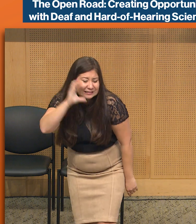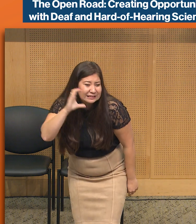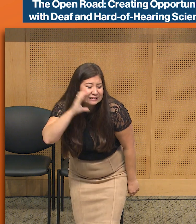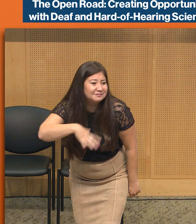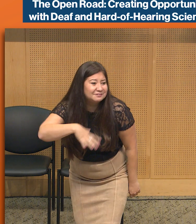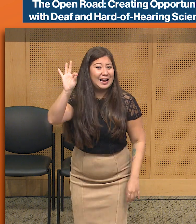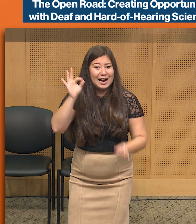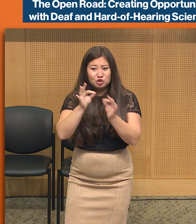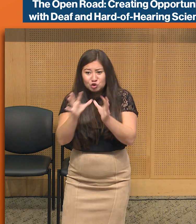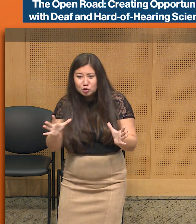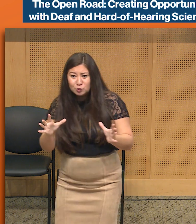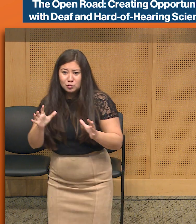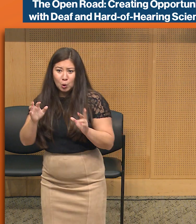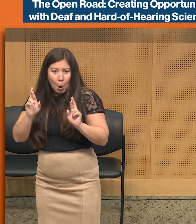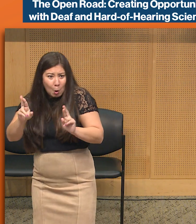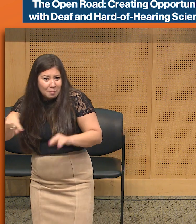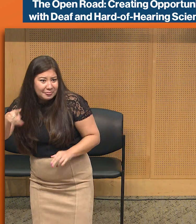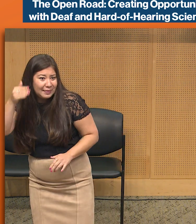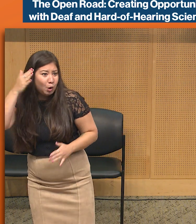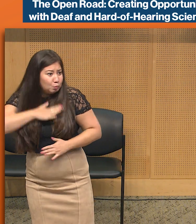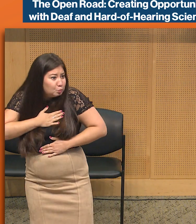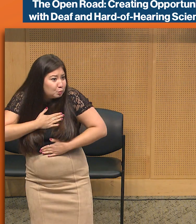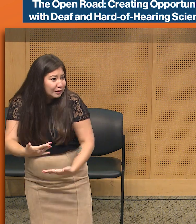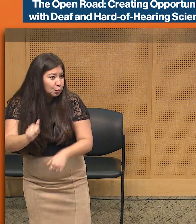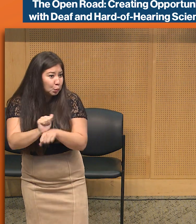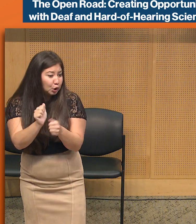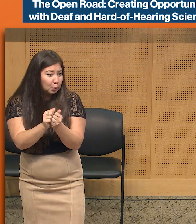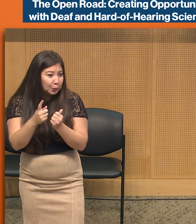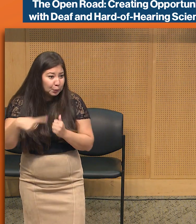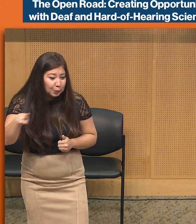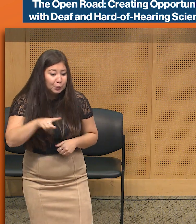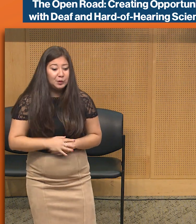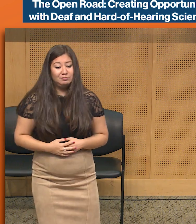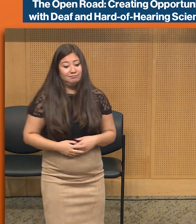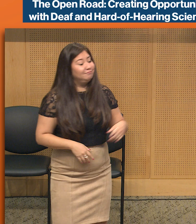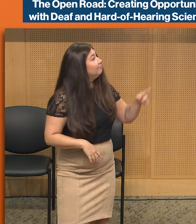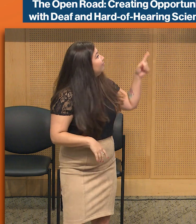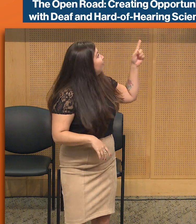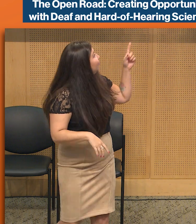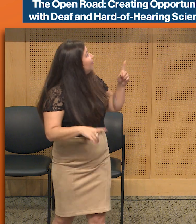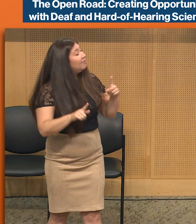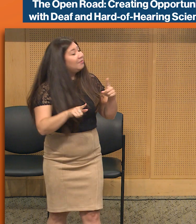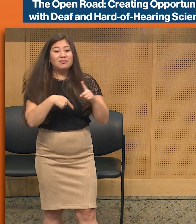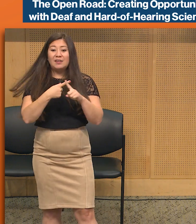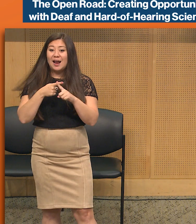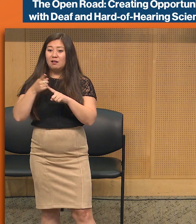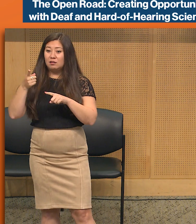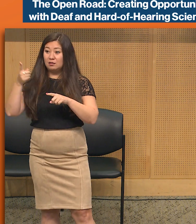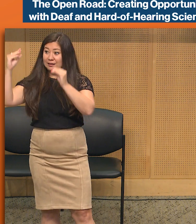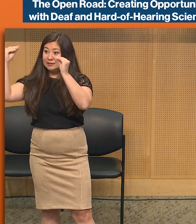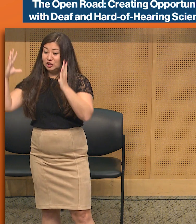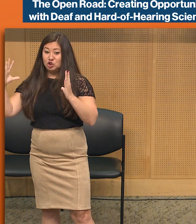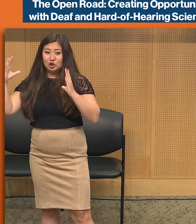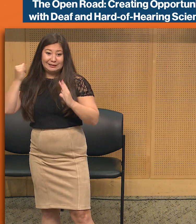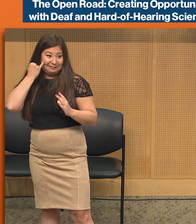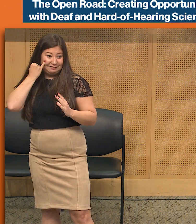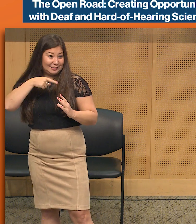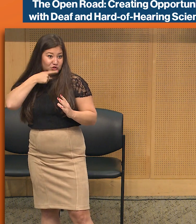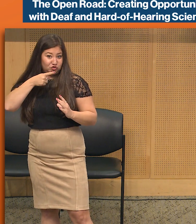the only Deaf person in a classroom or in a program, you did a lot of extra work looking for ASL interpreters.